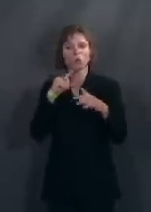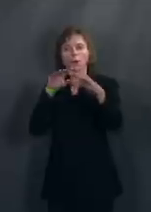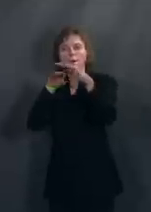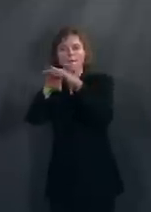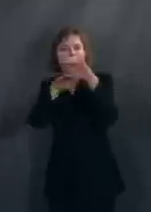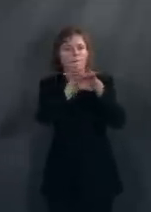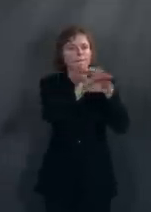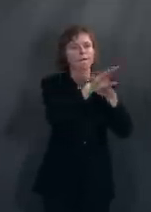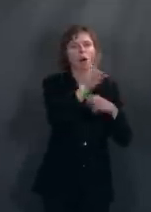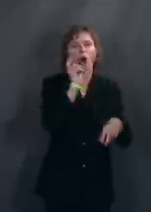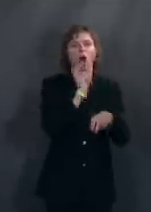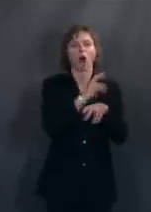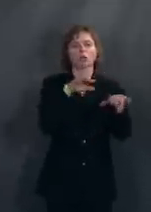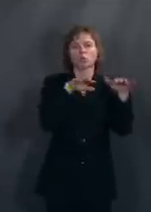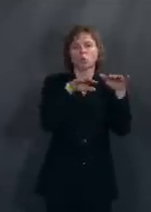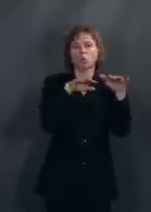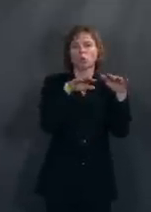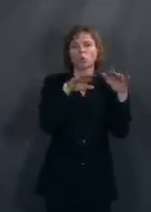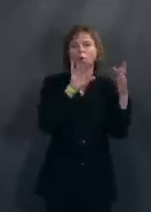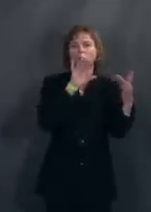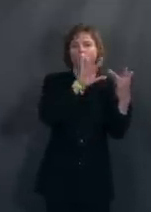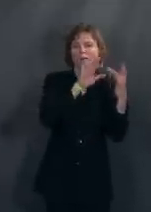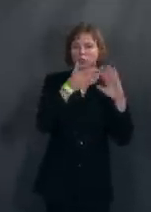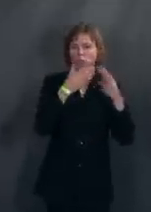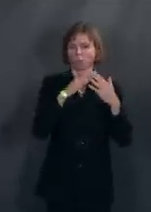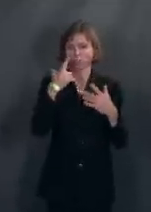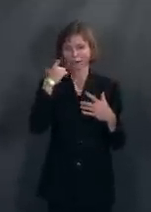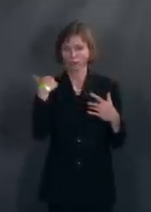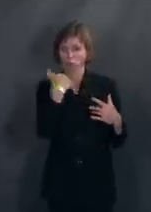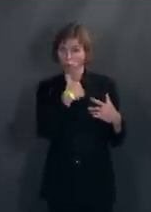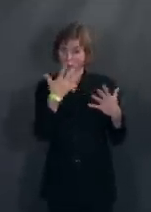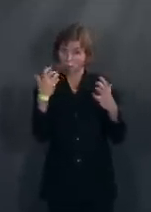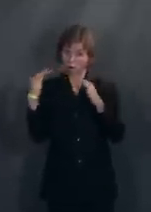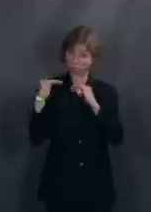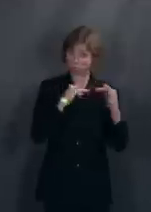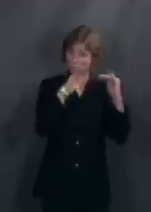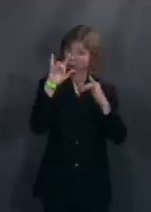with equity being first and foremost as a foundational principle of our vaccination program.